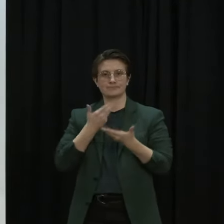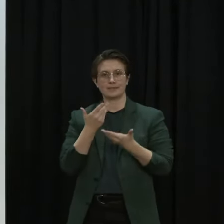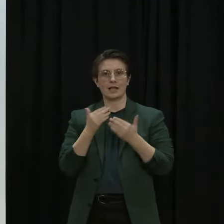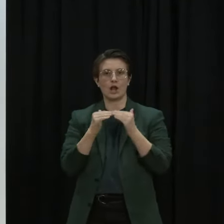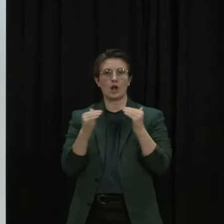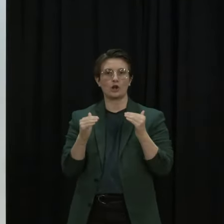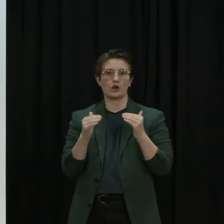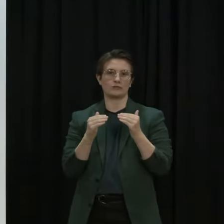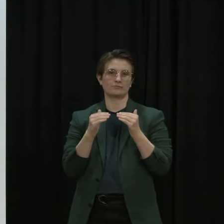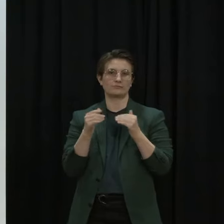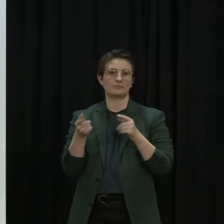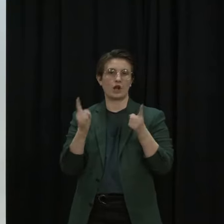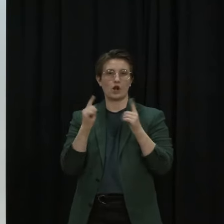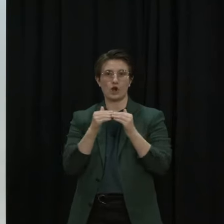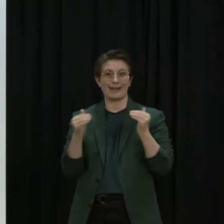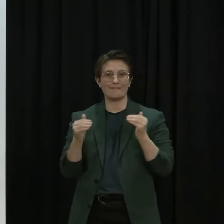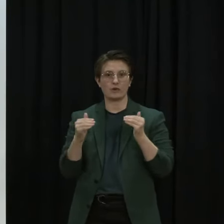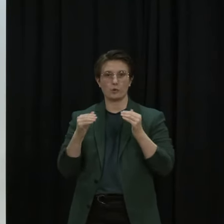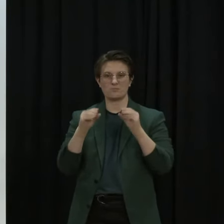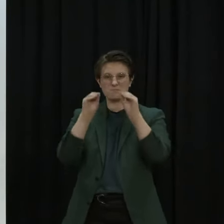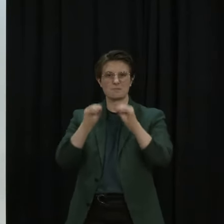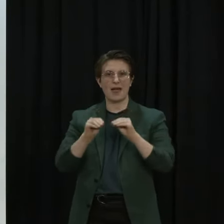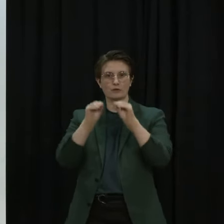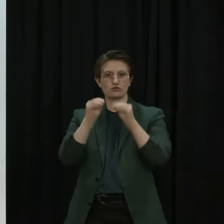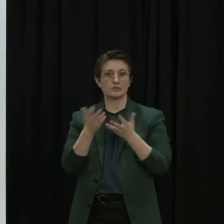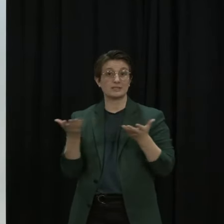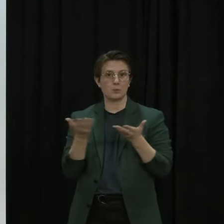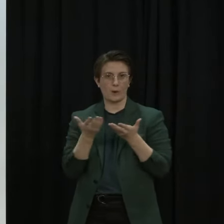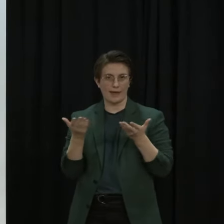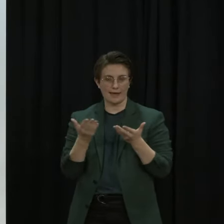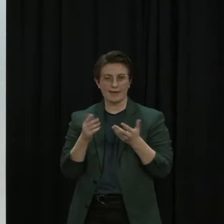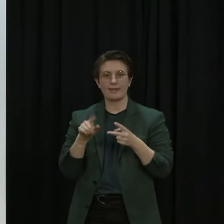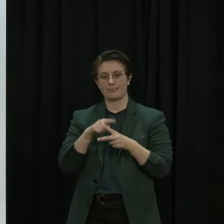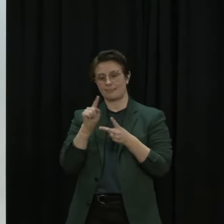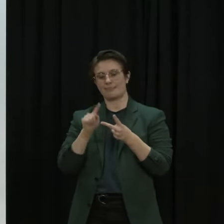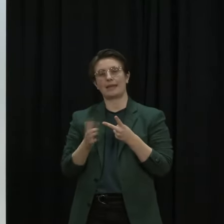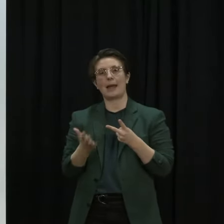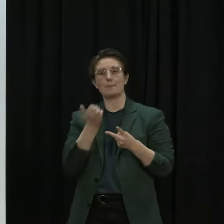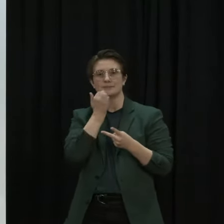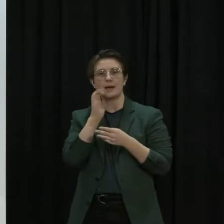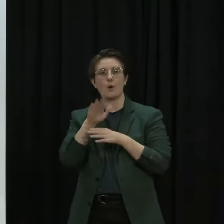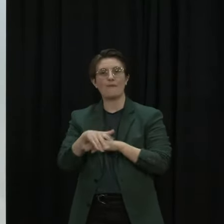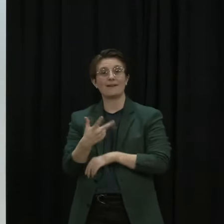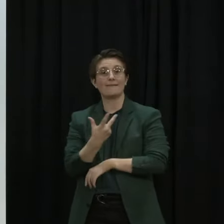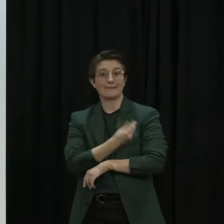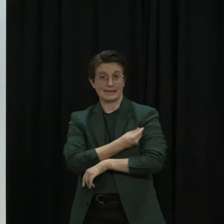today and soon I will hand over to Dr Caroline McElnay who will give an update on today's case.